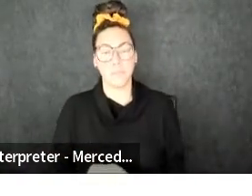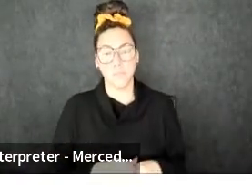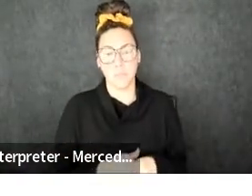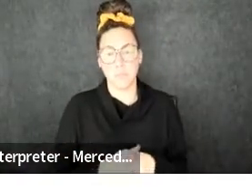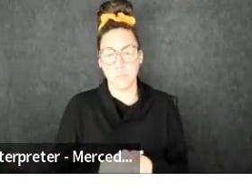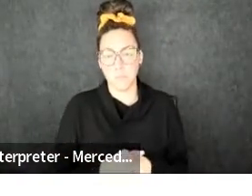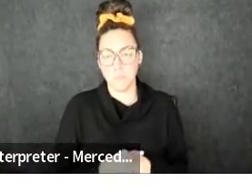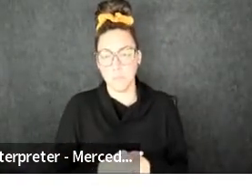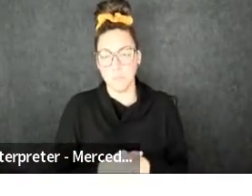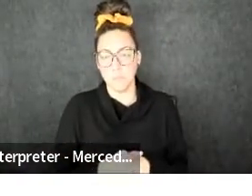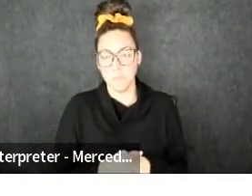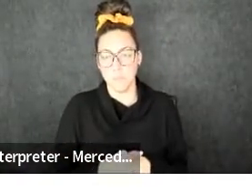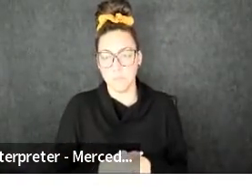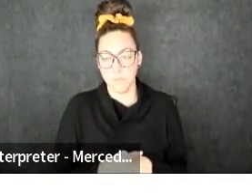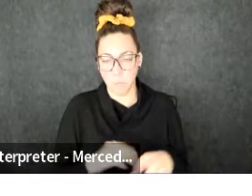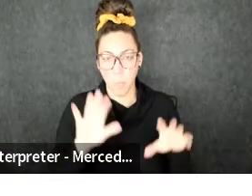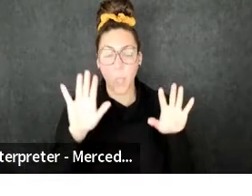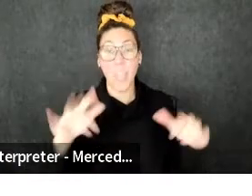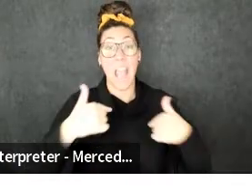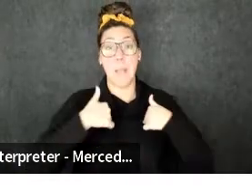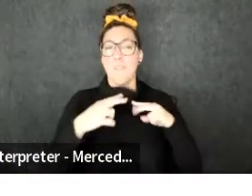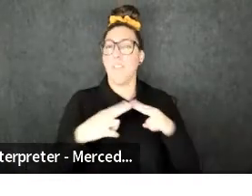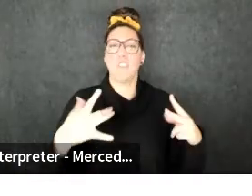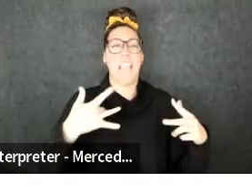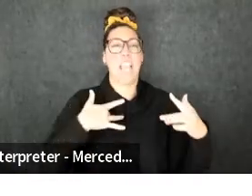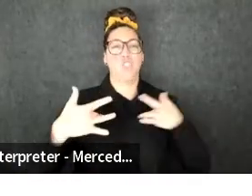like my I'm very anxious, like on the what ifs.